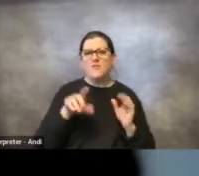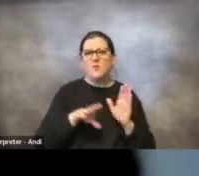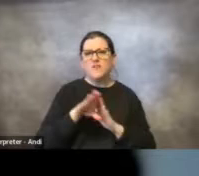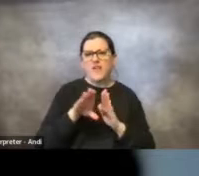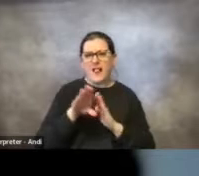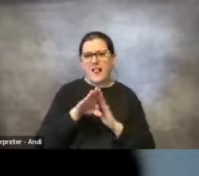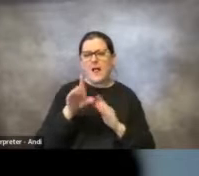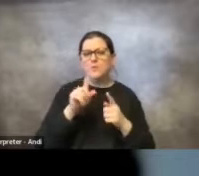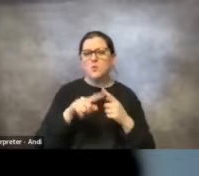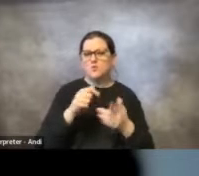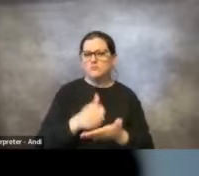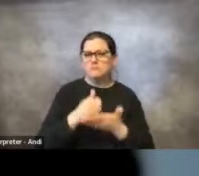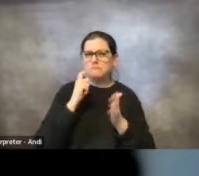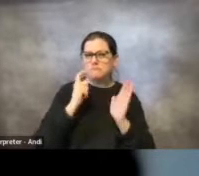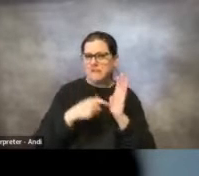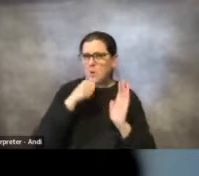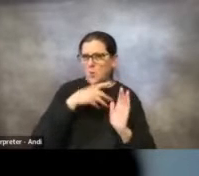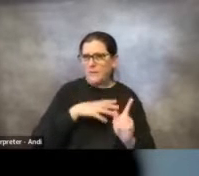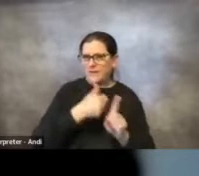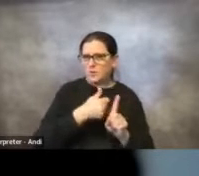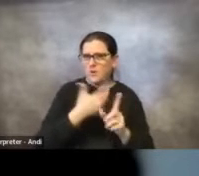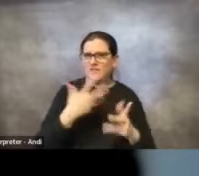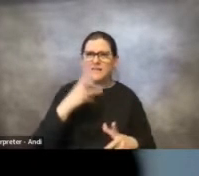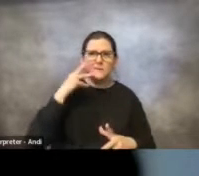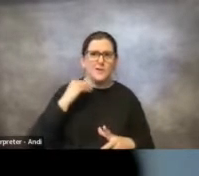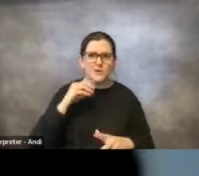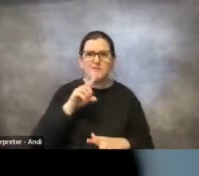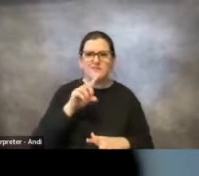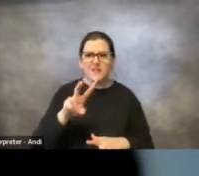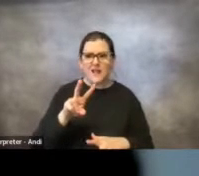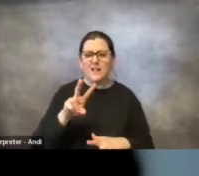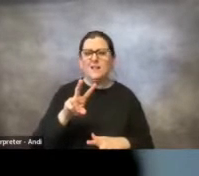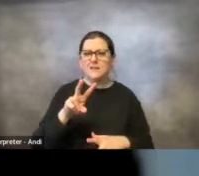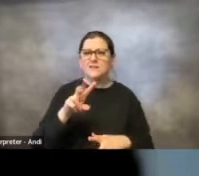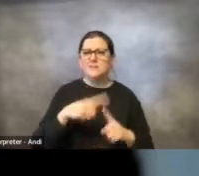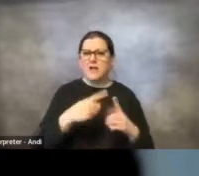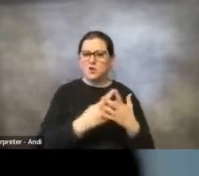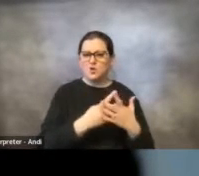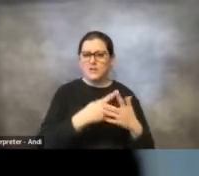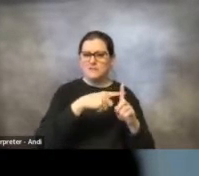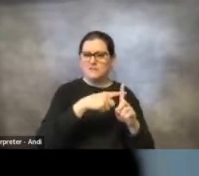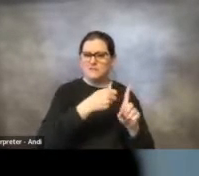women who have been victims of domestic violence and also screened positive for a brain